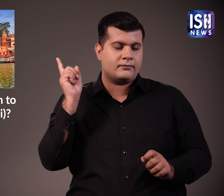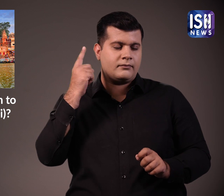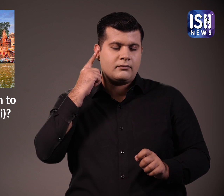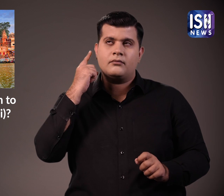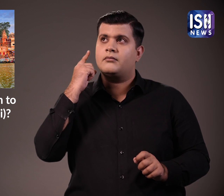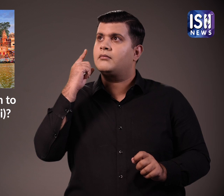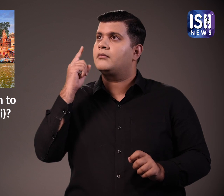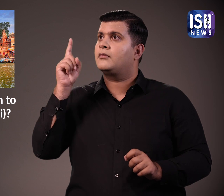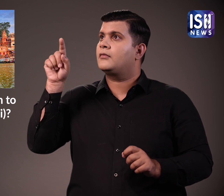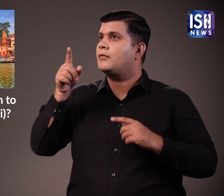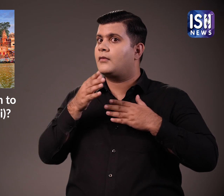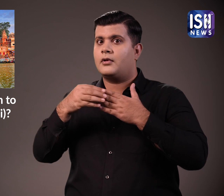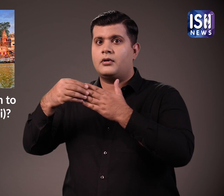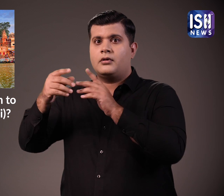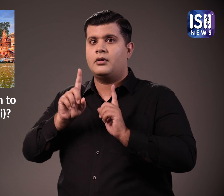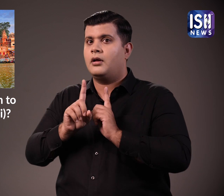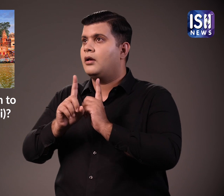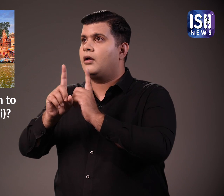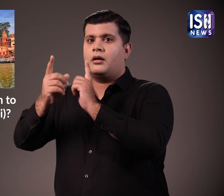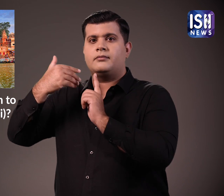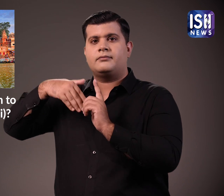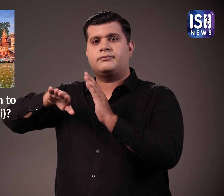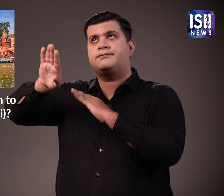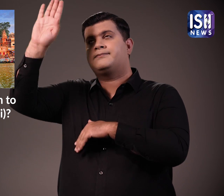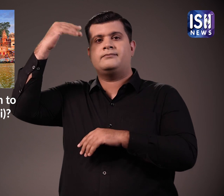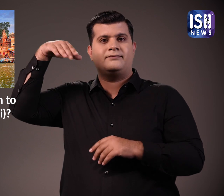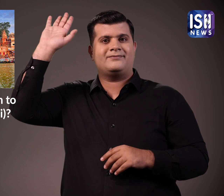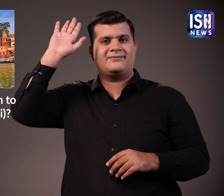and guides the departing soul towards himself.